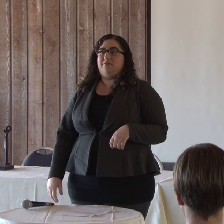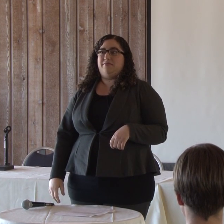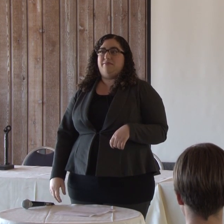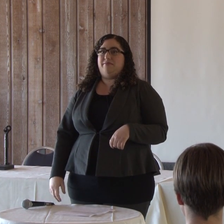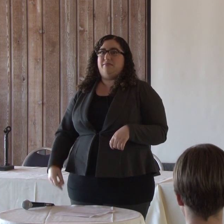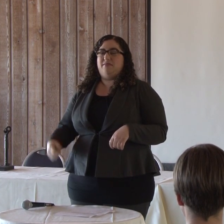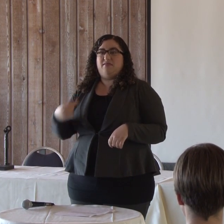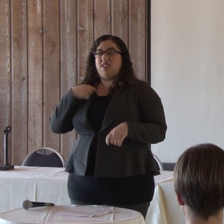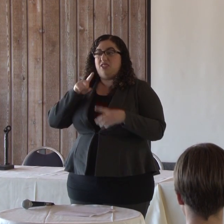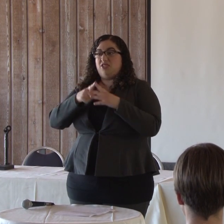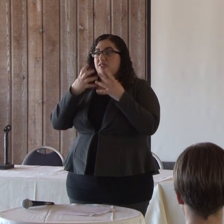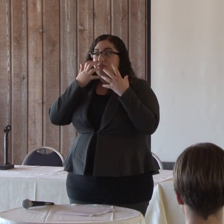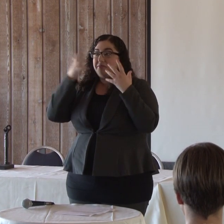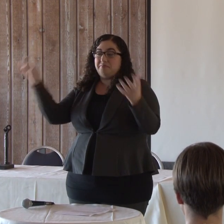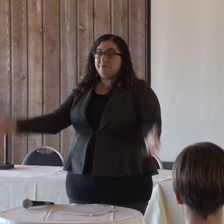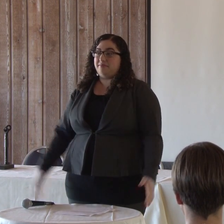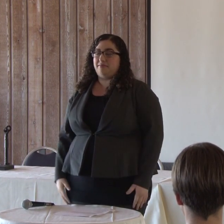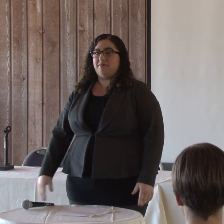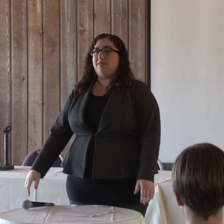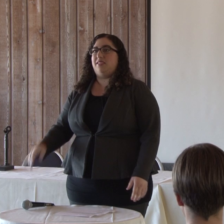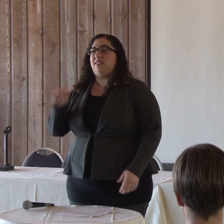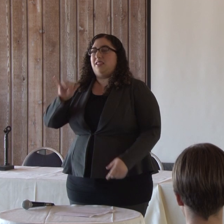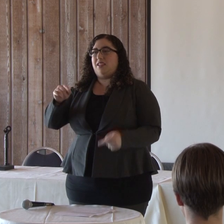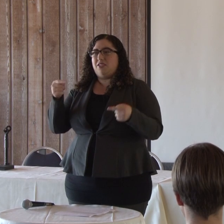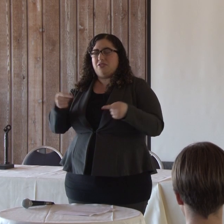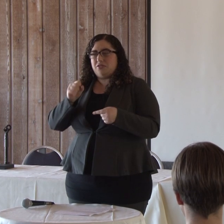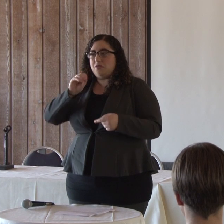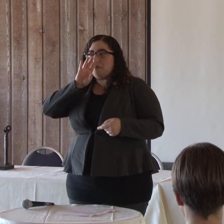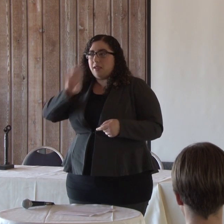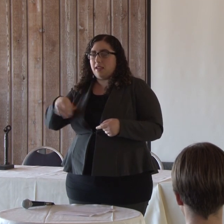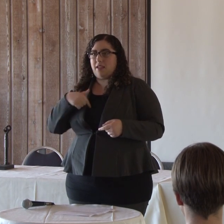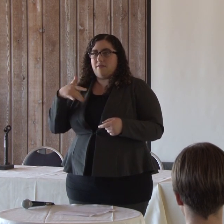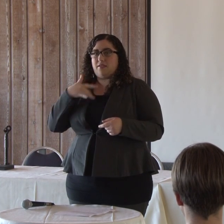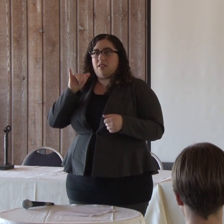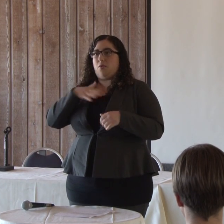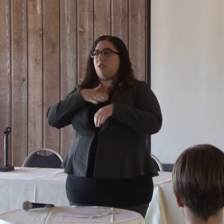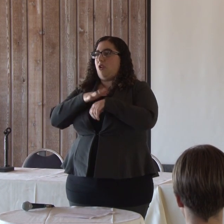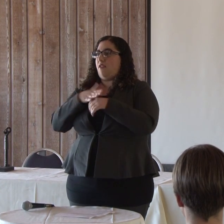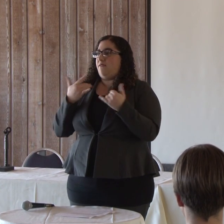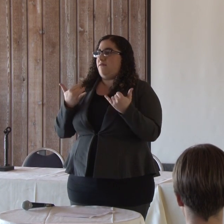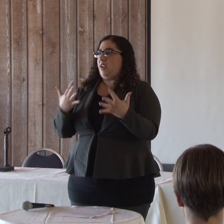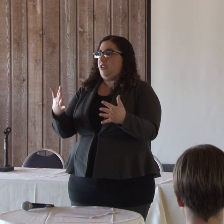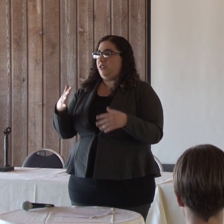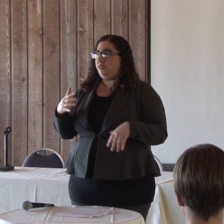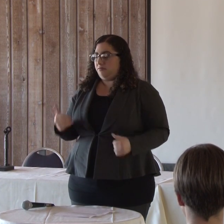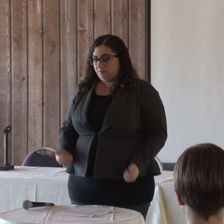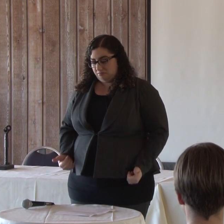even further apart, with the back that was already broken. And all I could do,